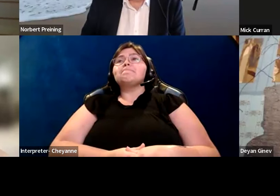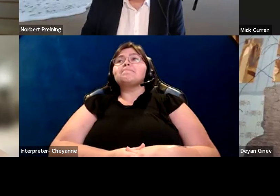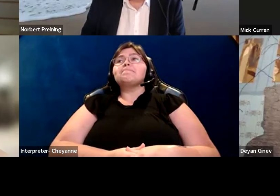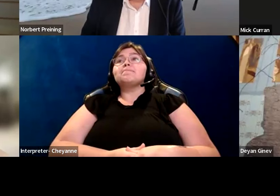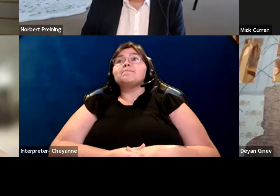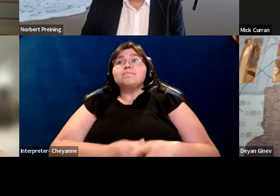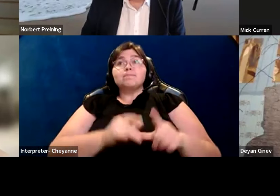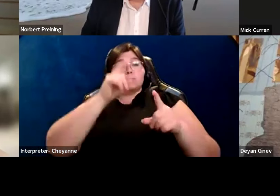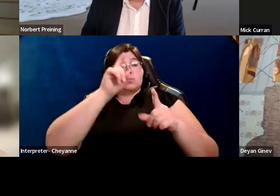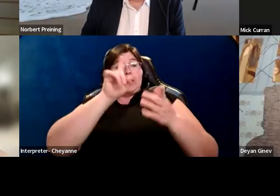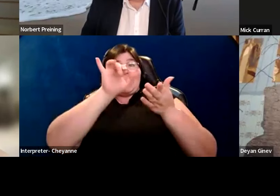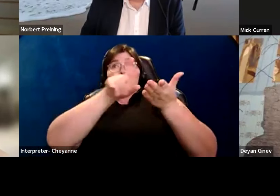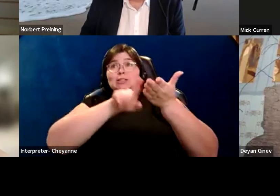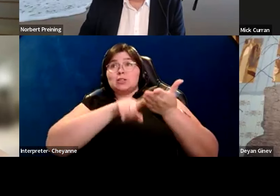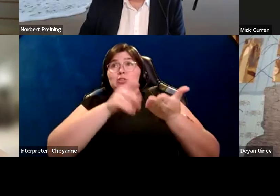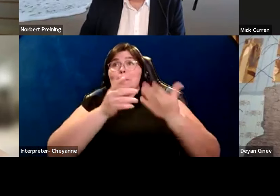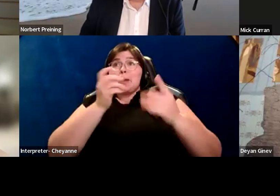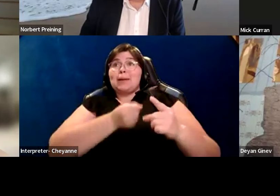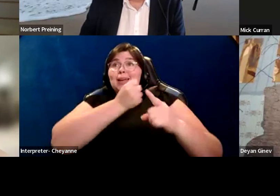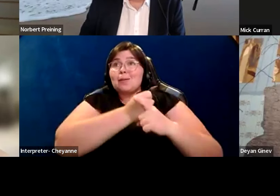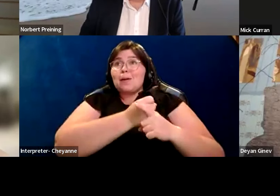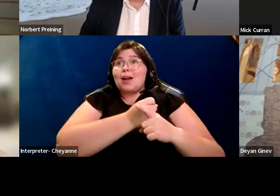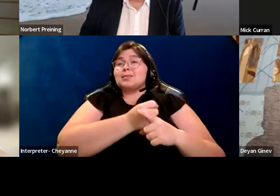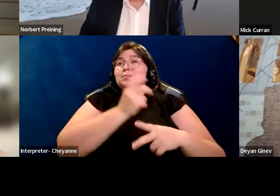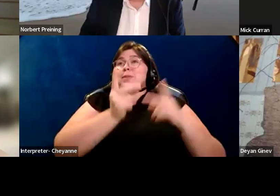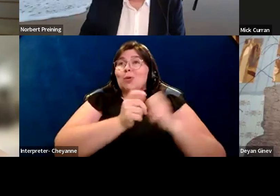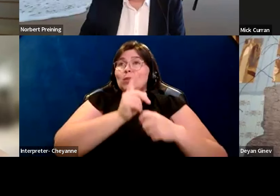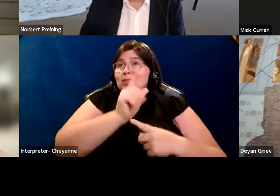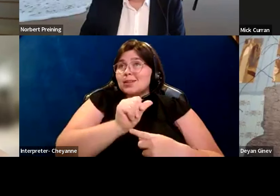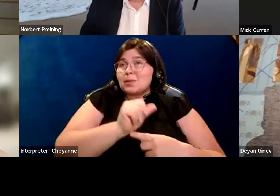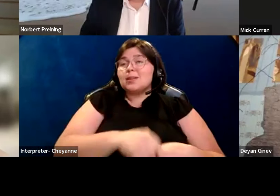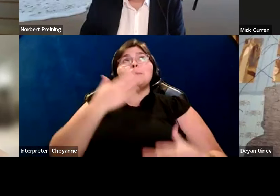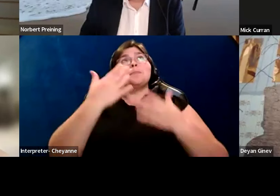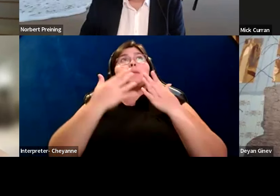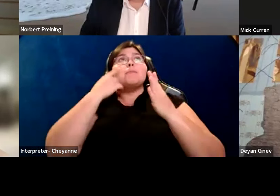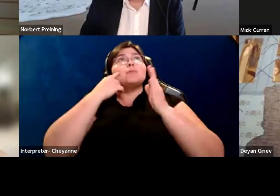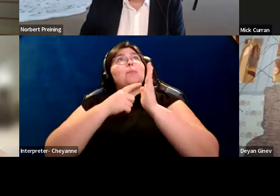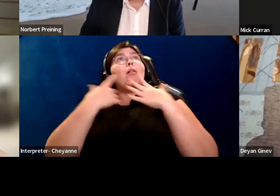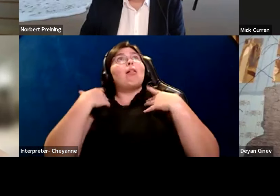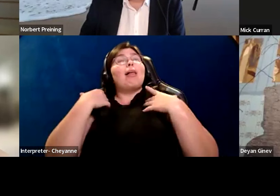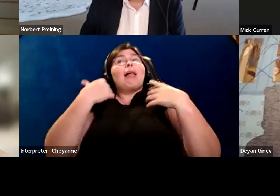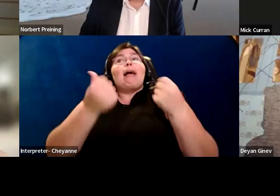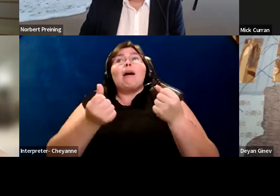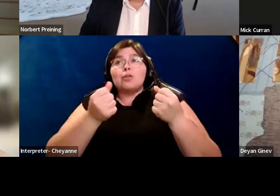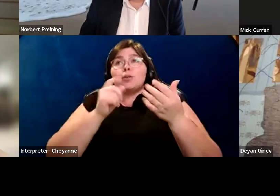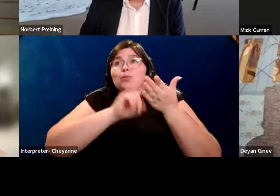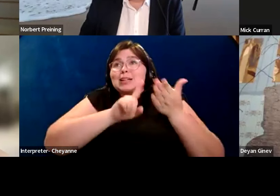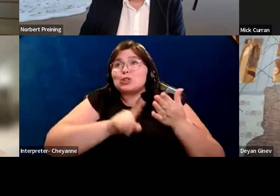We might be talking about health research or research that looks at how people learn or whatever.